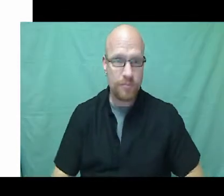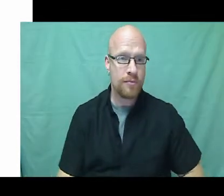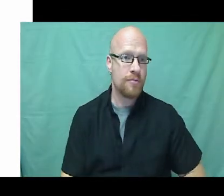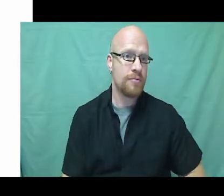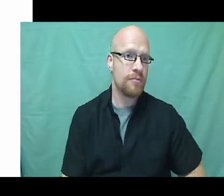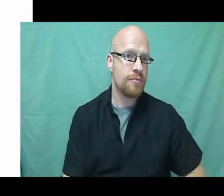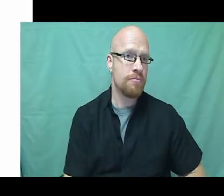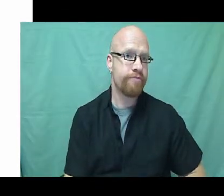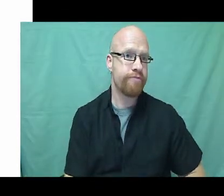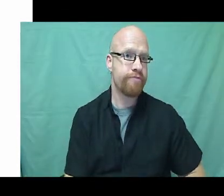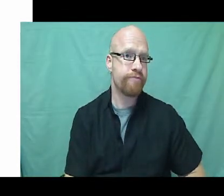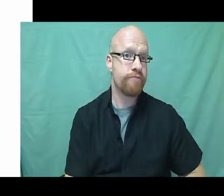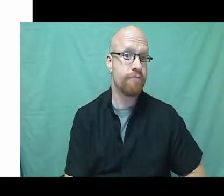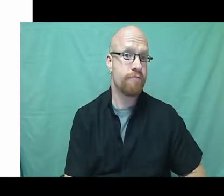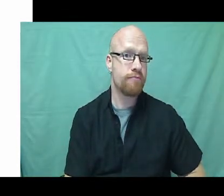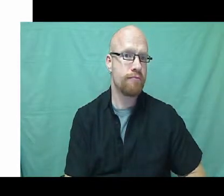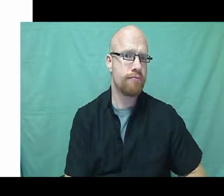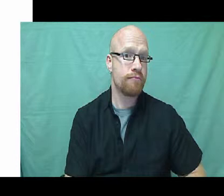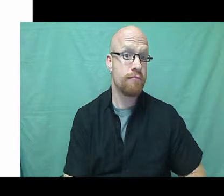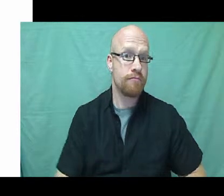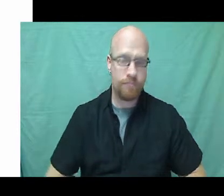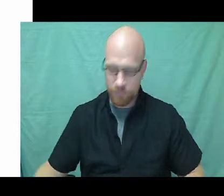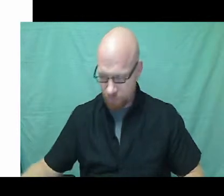Let's go to our next example.